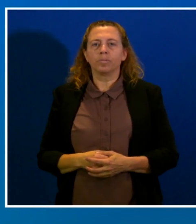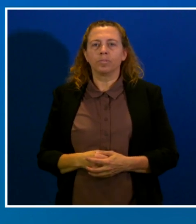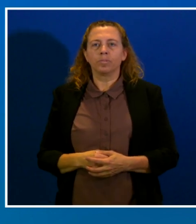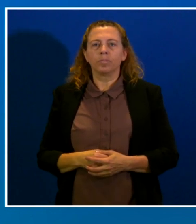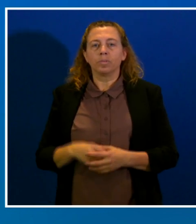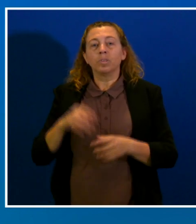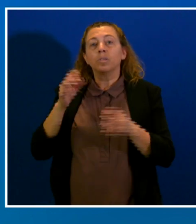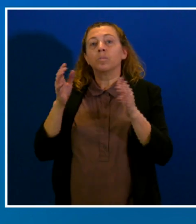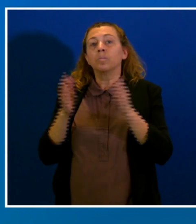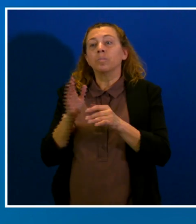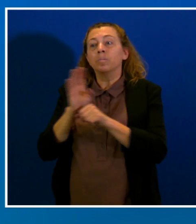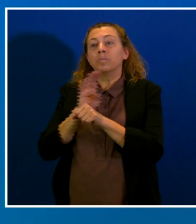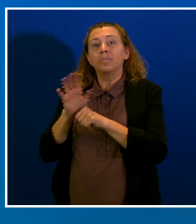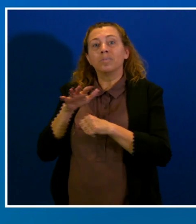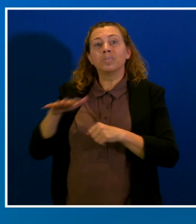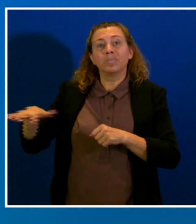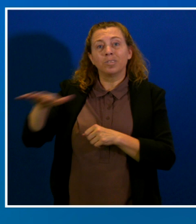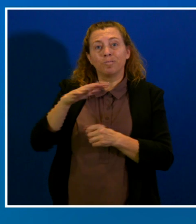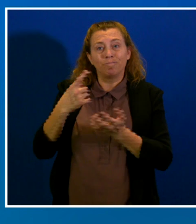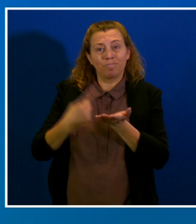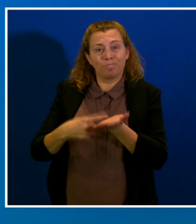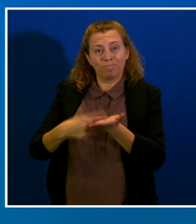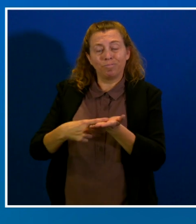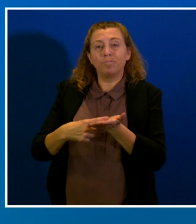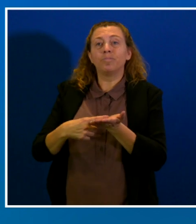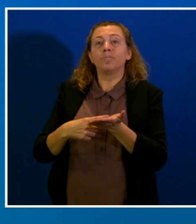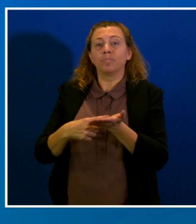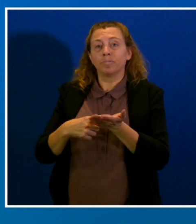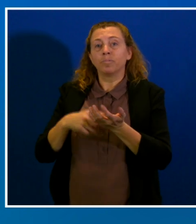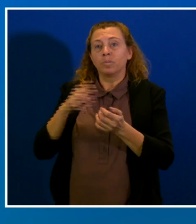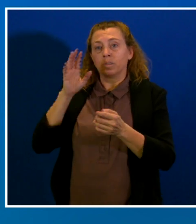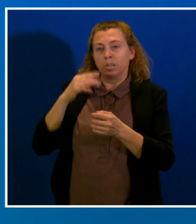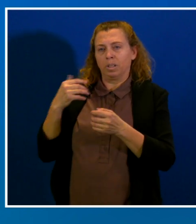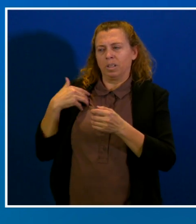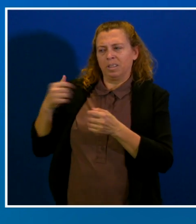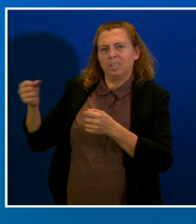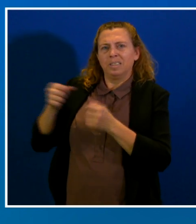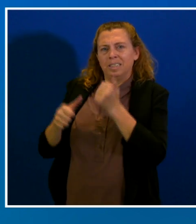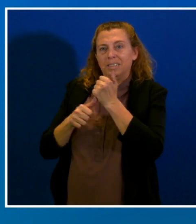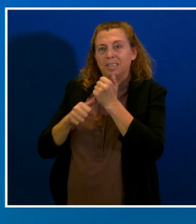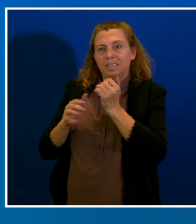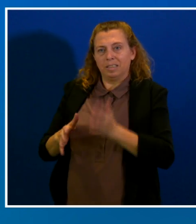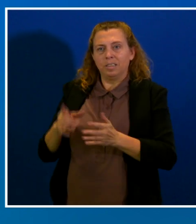expand. Washington restaurants, food trucks and caterers can soon